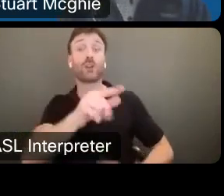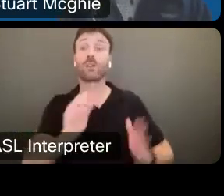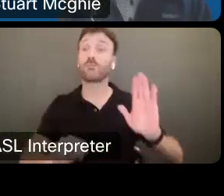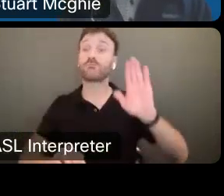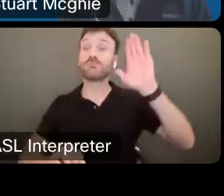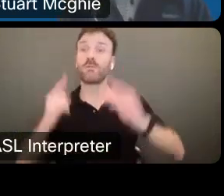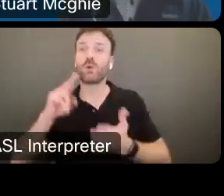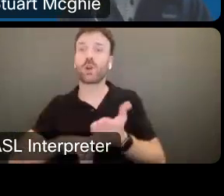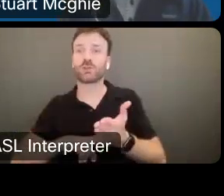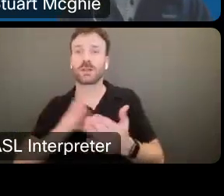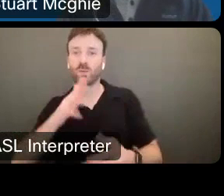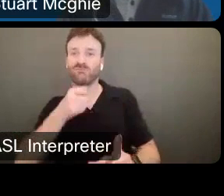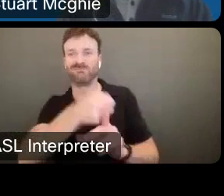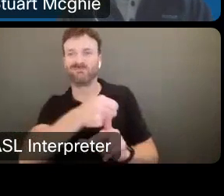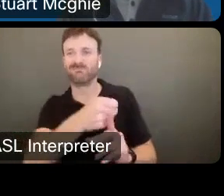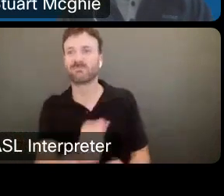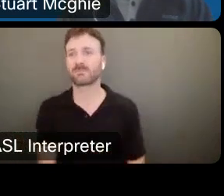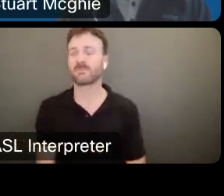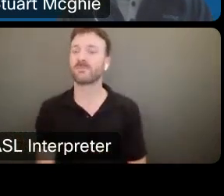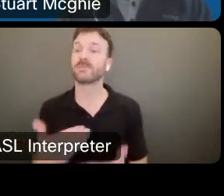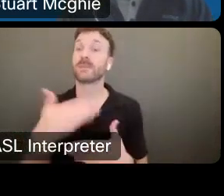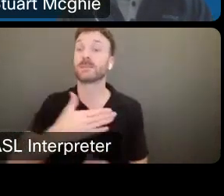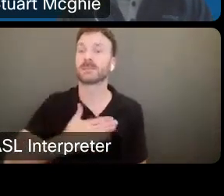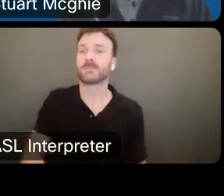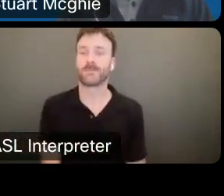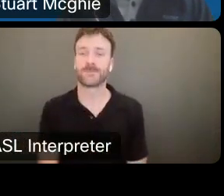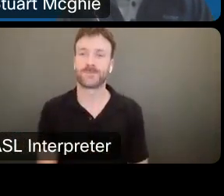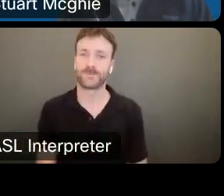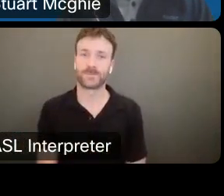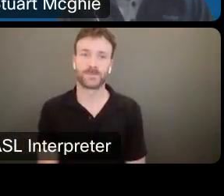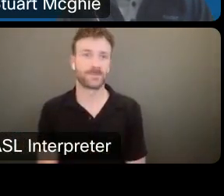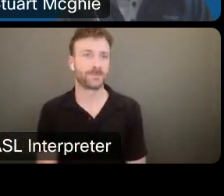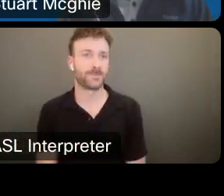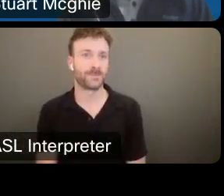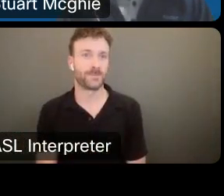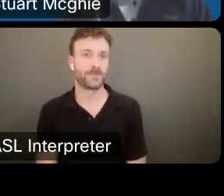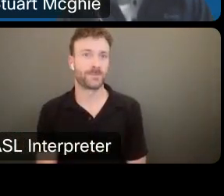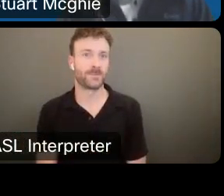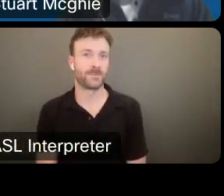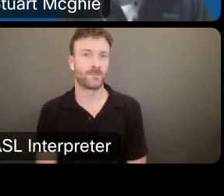Next slide, please.